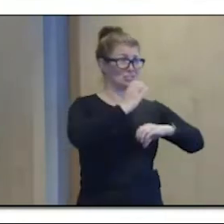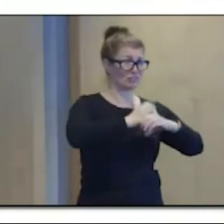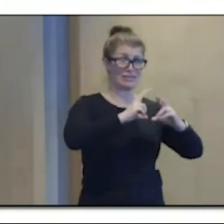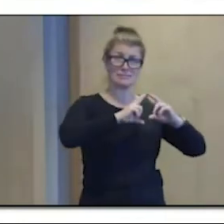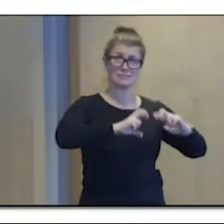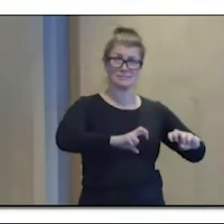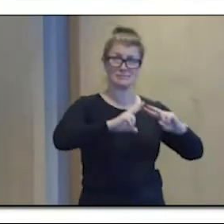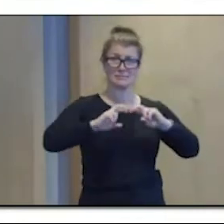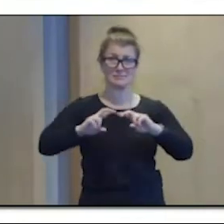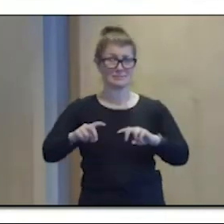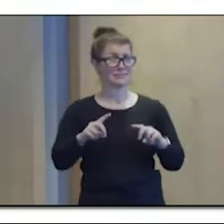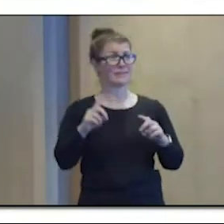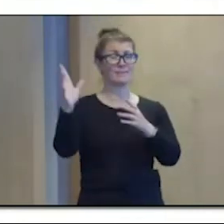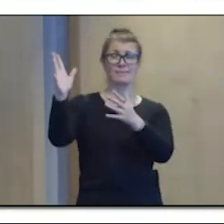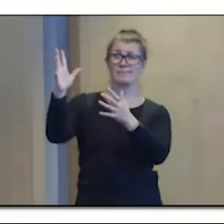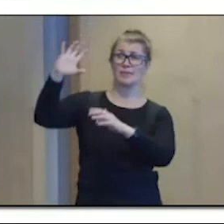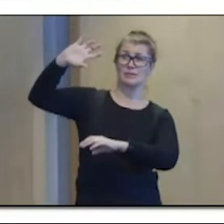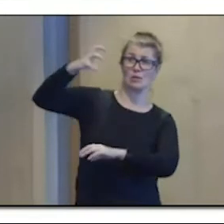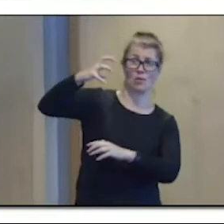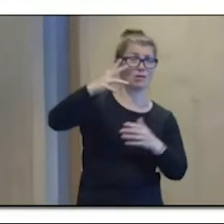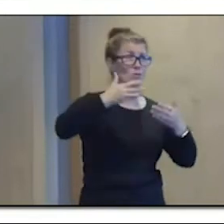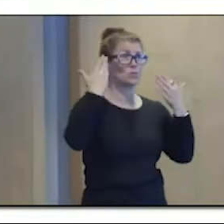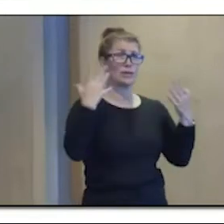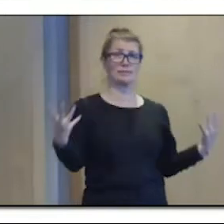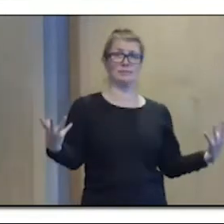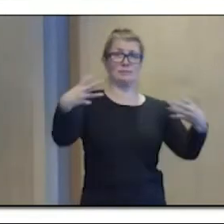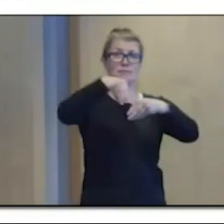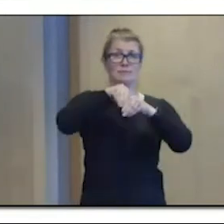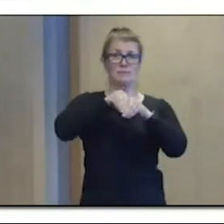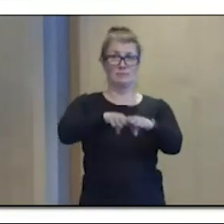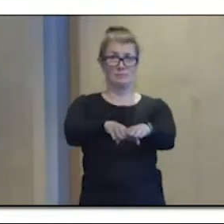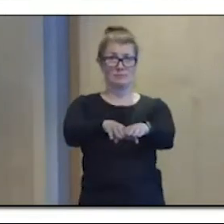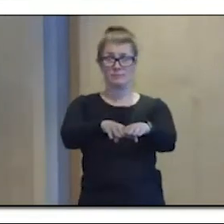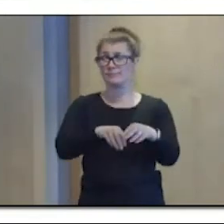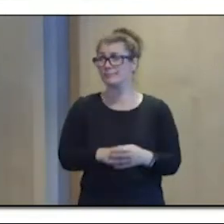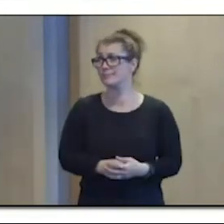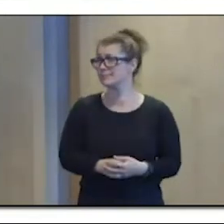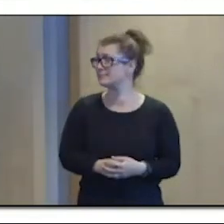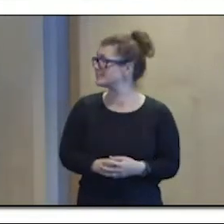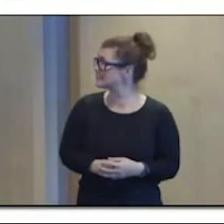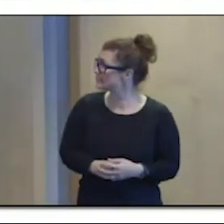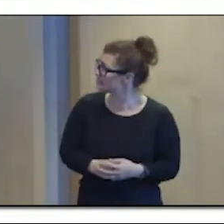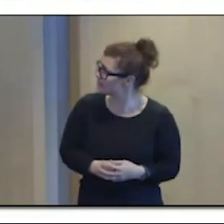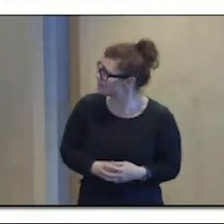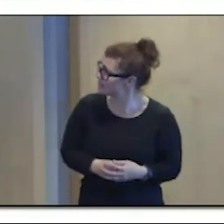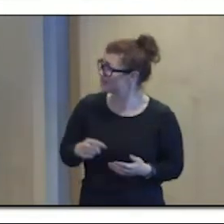wind together as the graph in the top right shows. You've got that solar peak in the midday but often